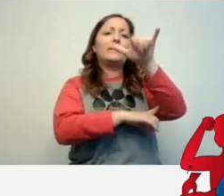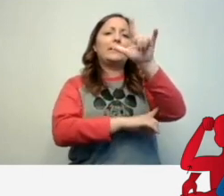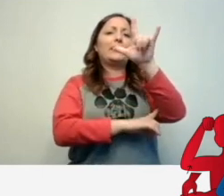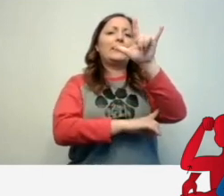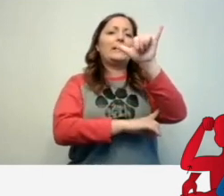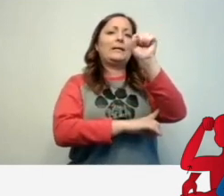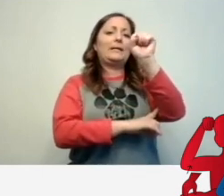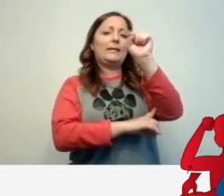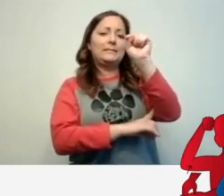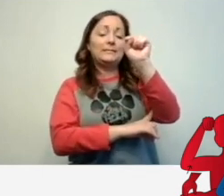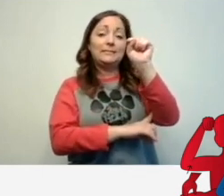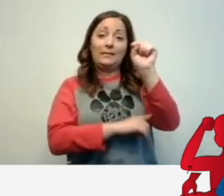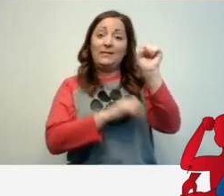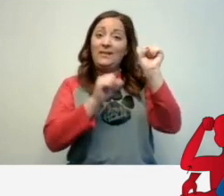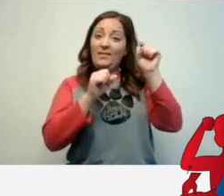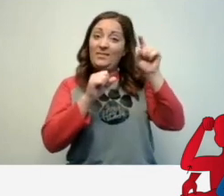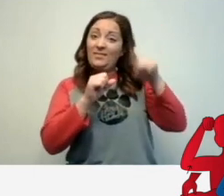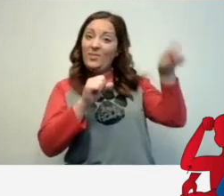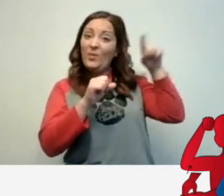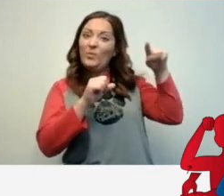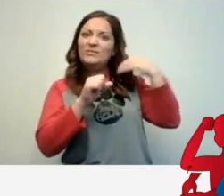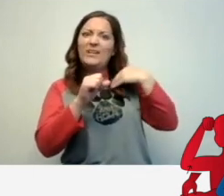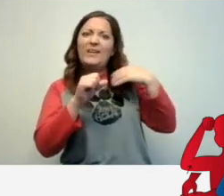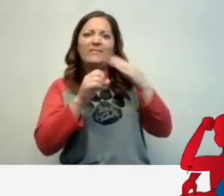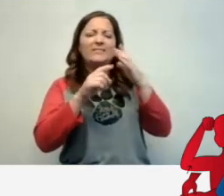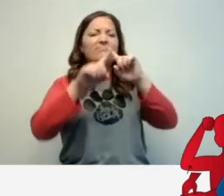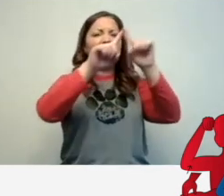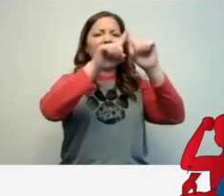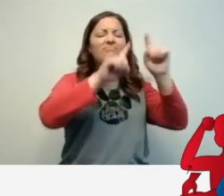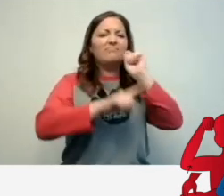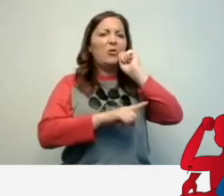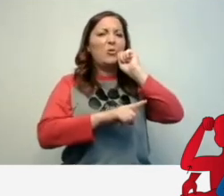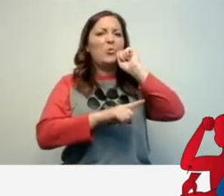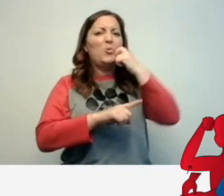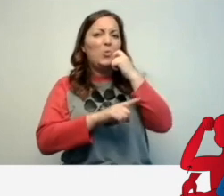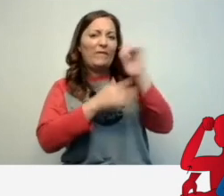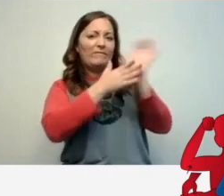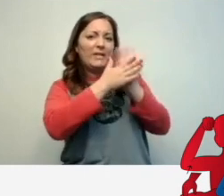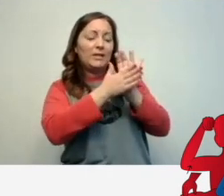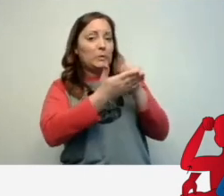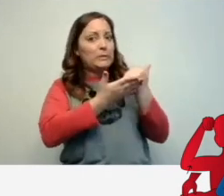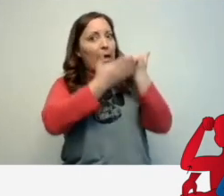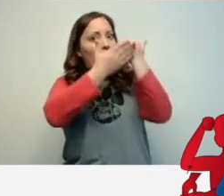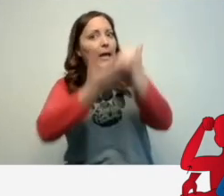On their website you'll see several playlists that you can go through